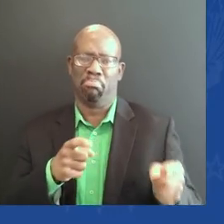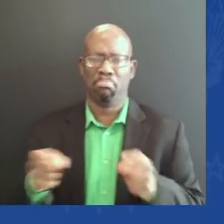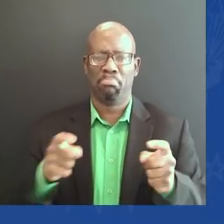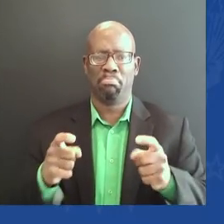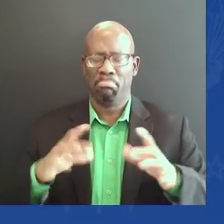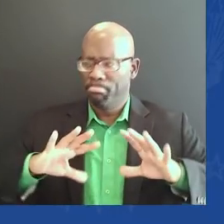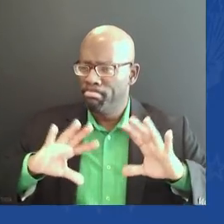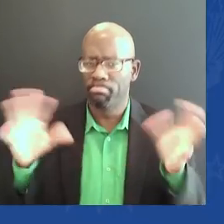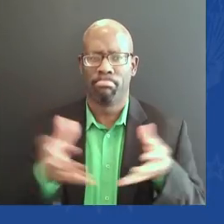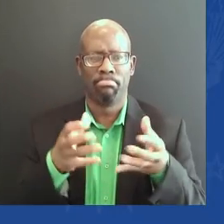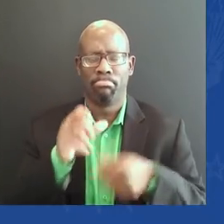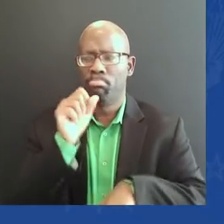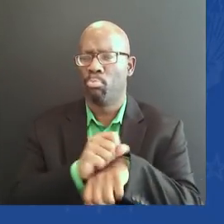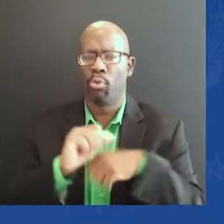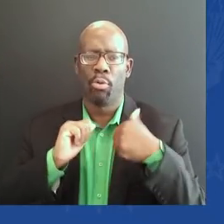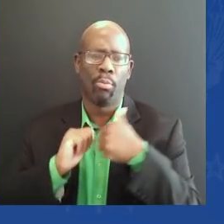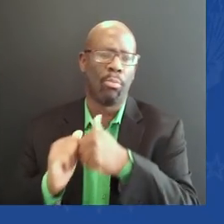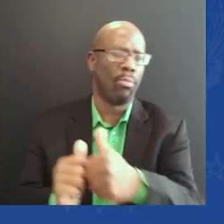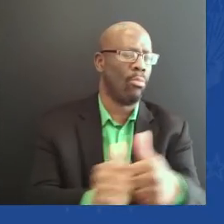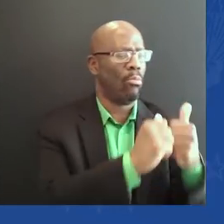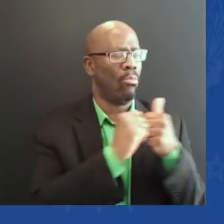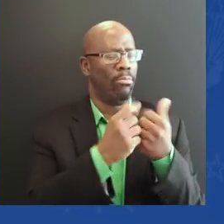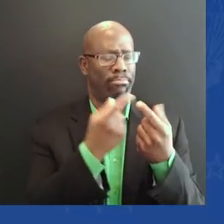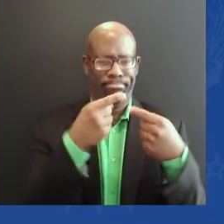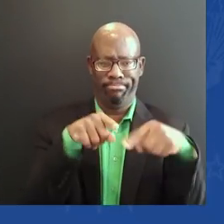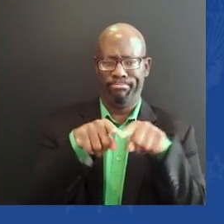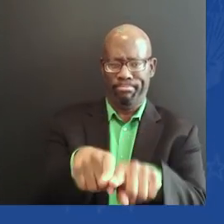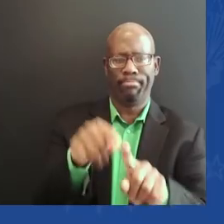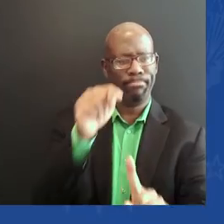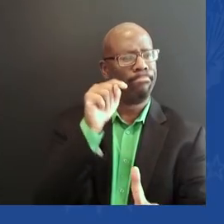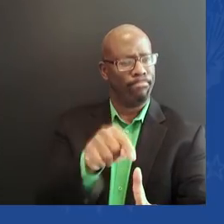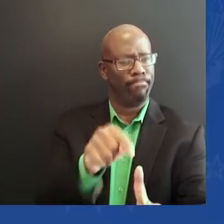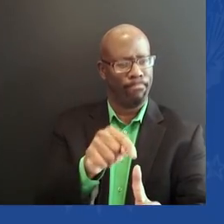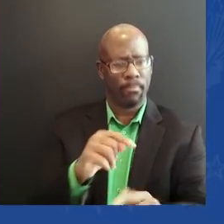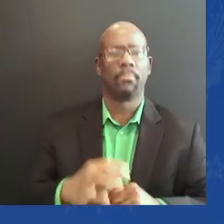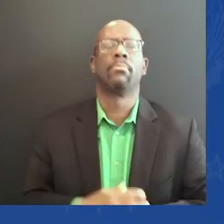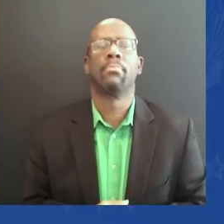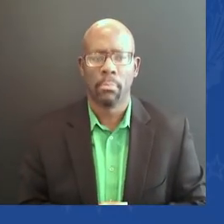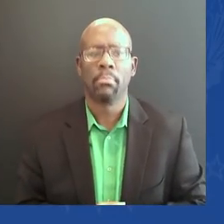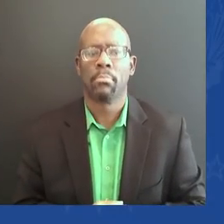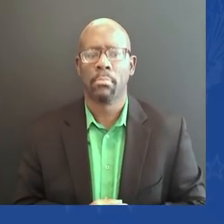And there's really no substitute for face-to-face discussions and negotiations among the leaders